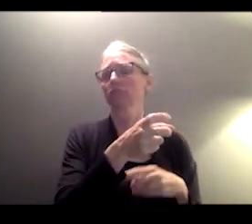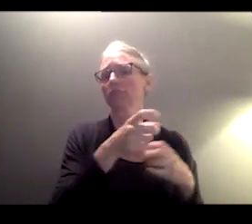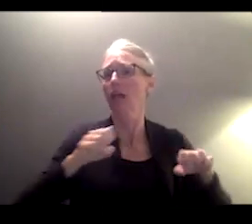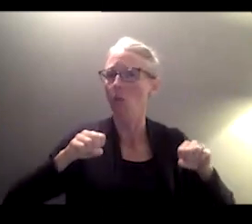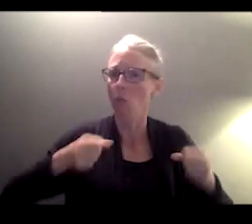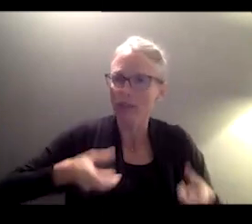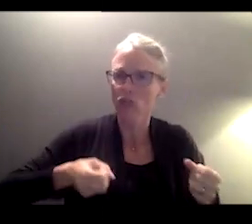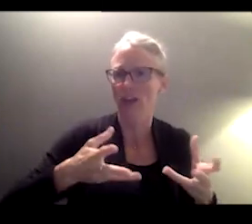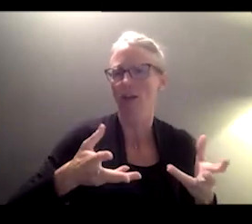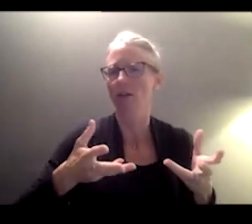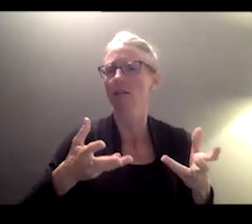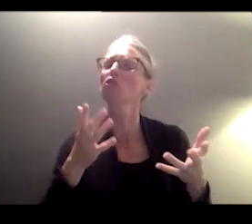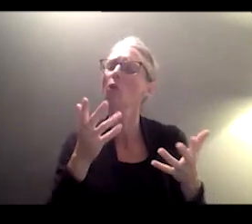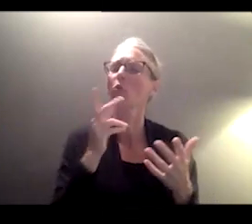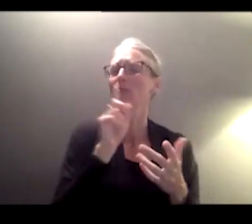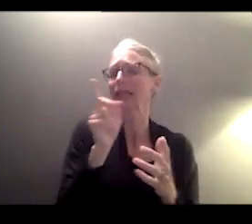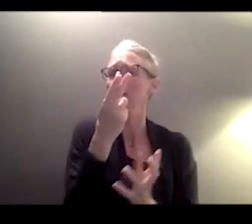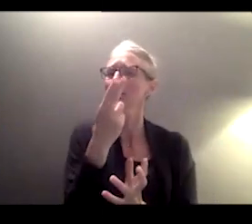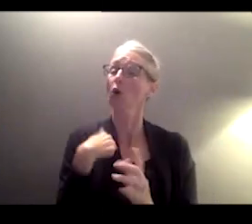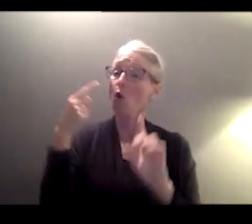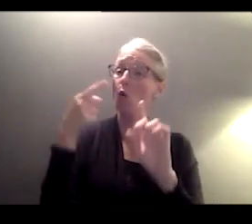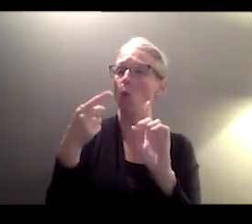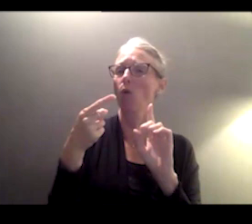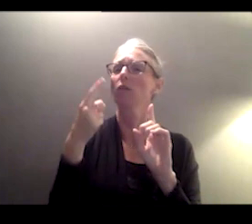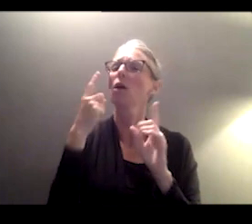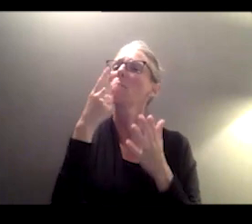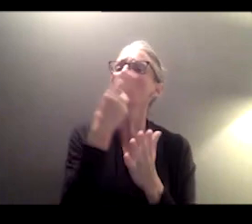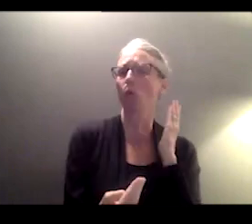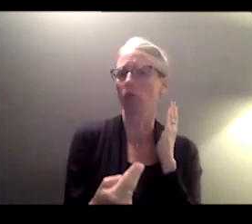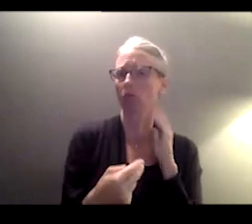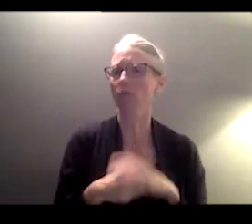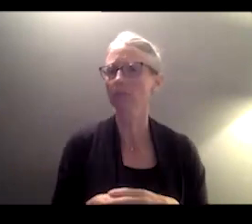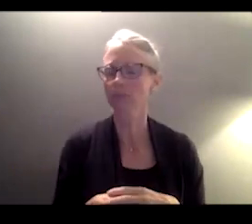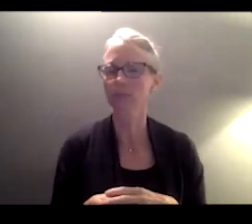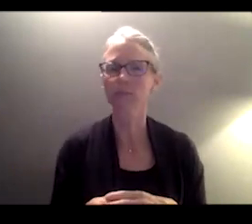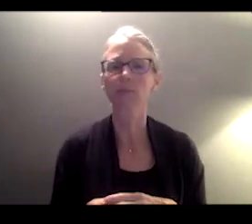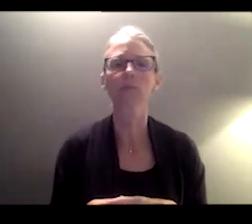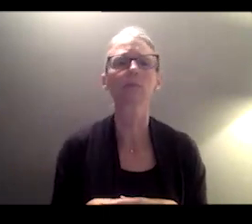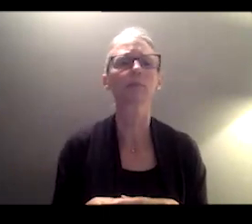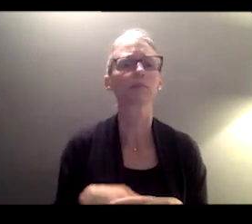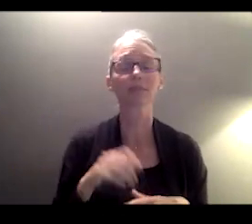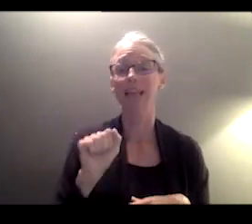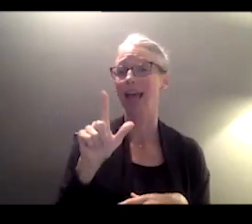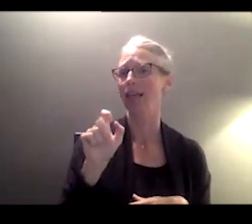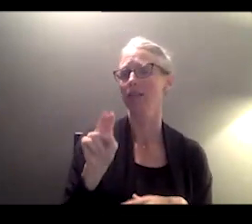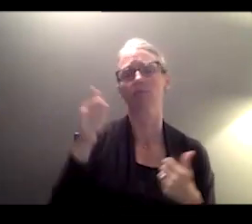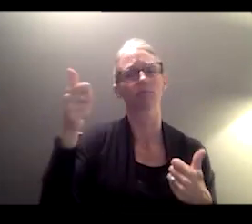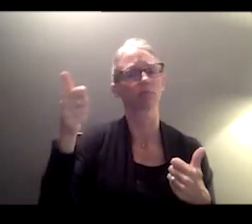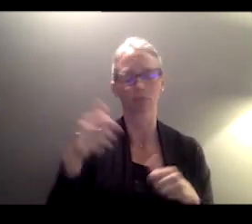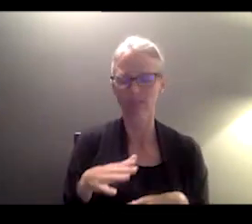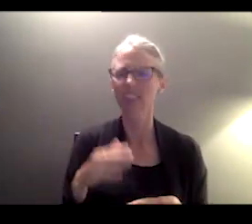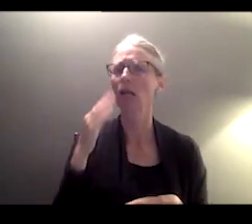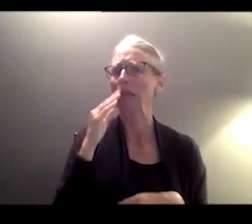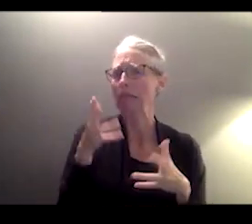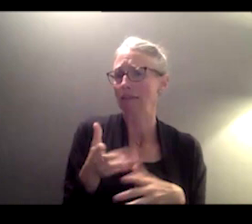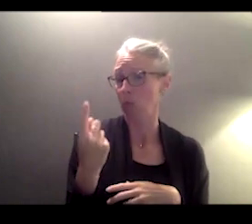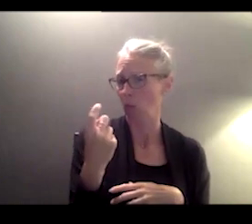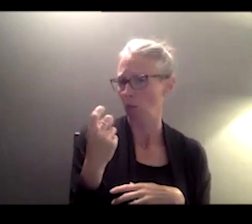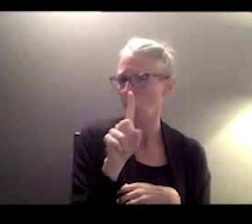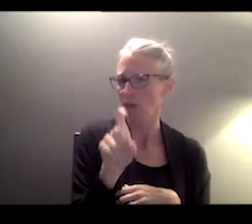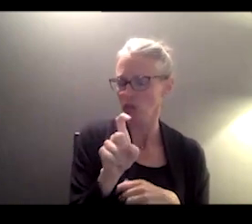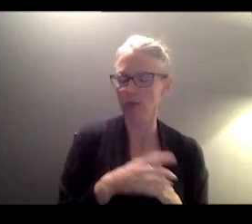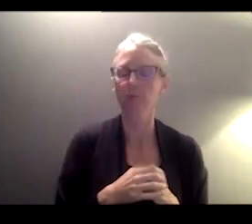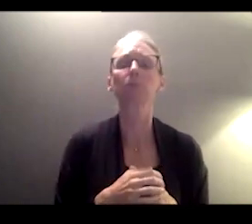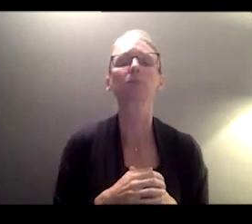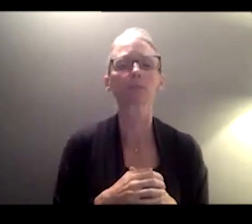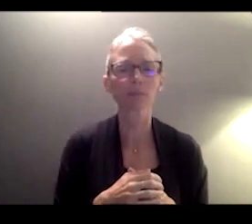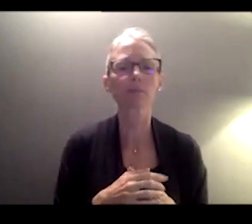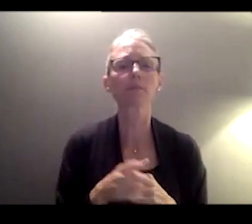Amazing. And, I think we slap for another question. So, people are interested in the companies that you're approaching for partnerships either with adaptive equipment or other sort of collaborations.